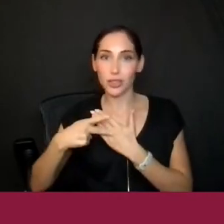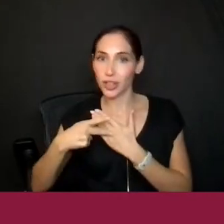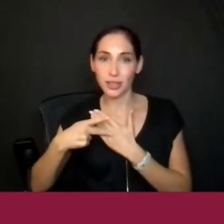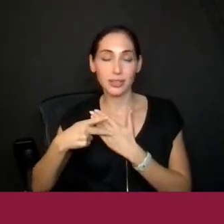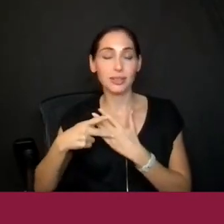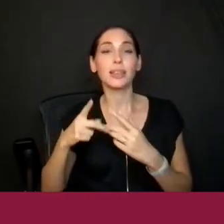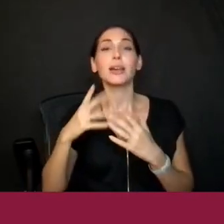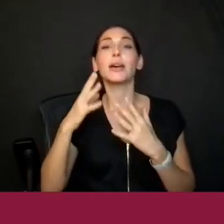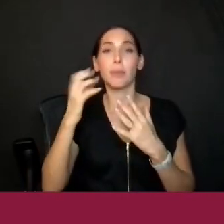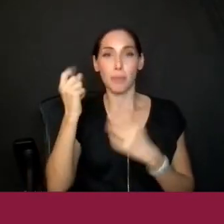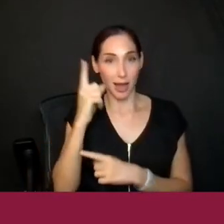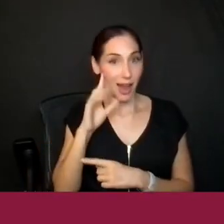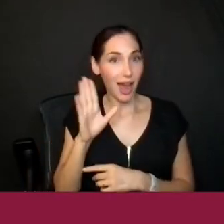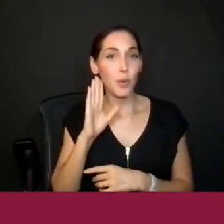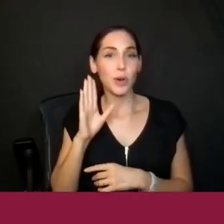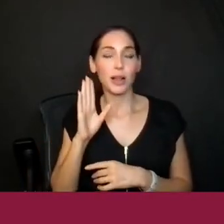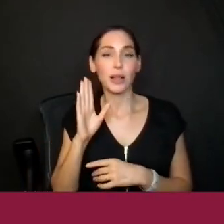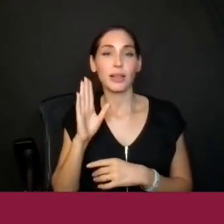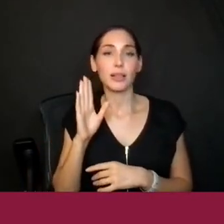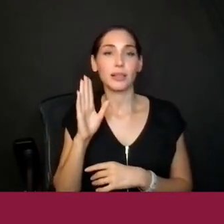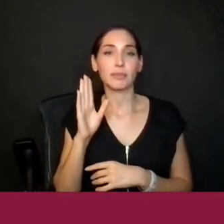hit on it. If I don't say something at the end,